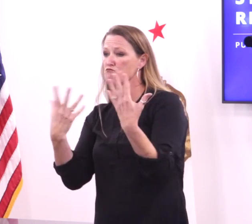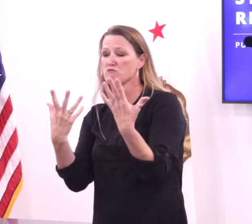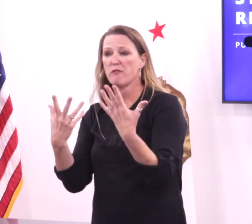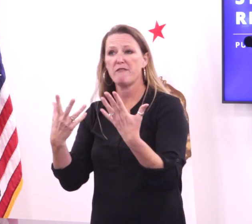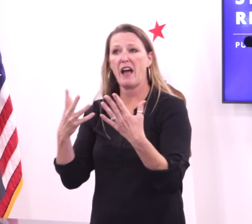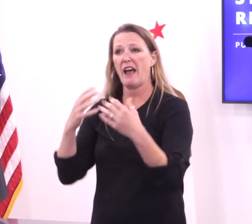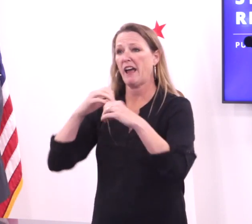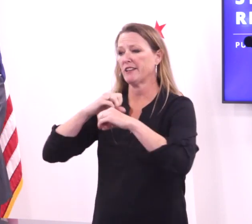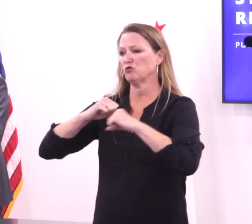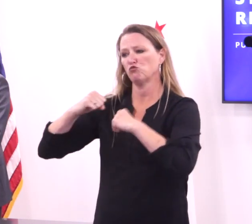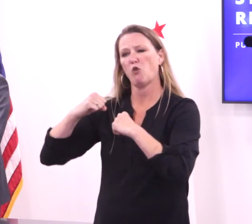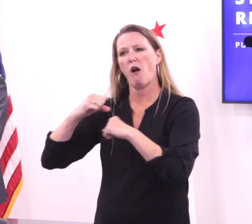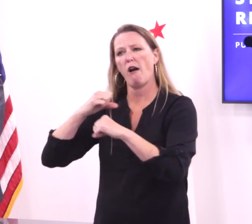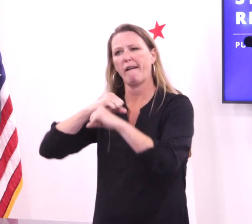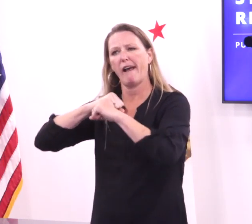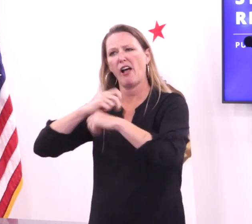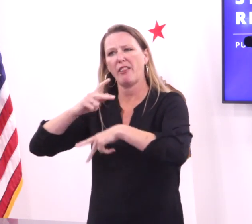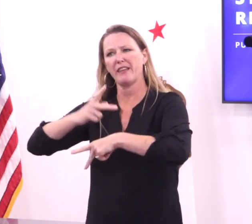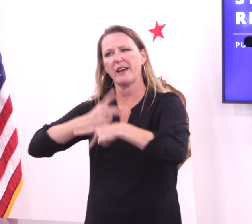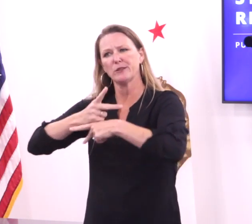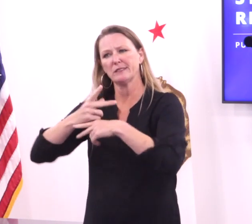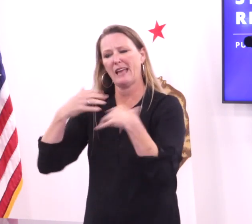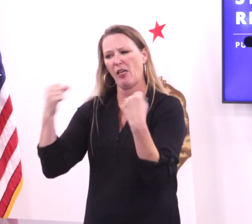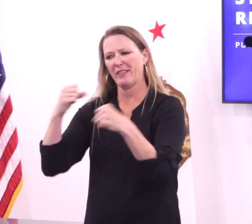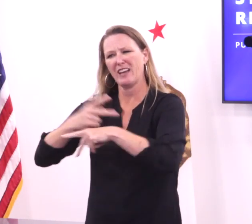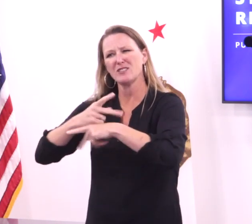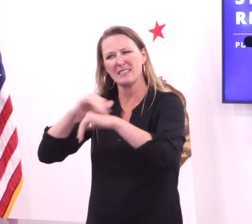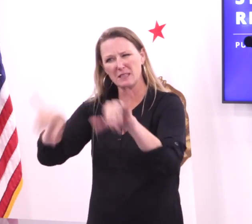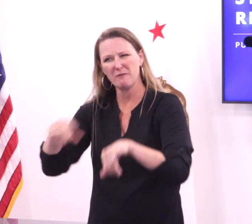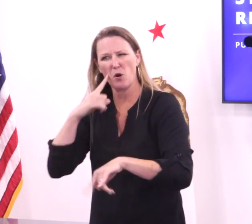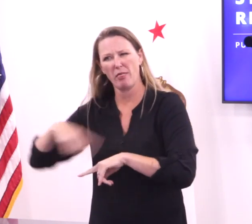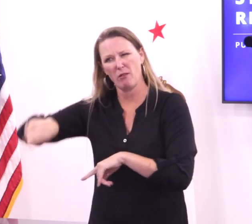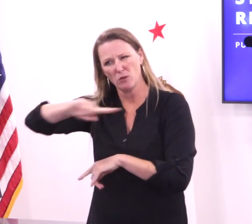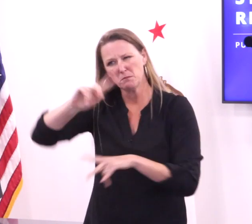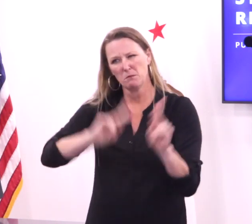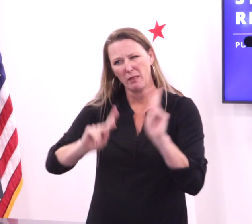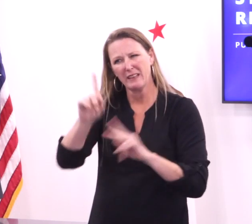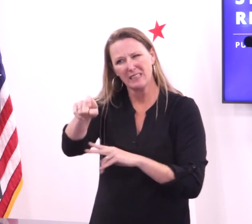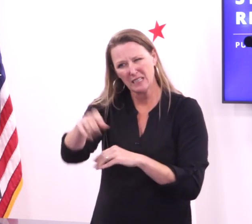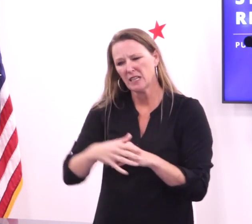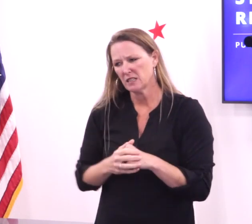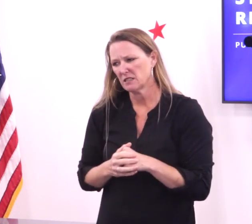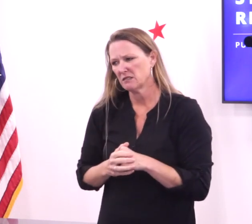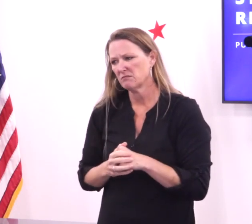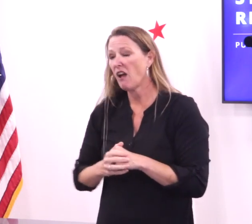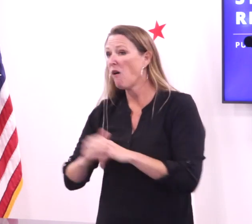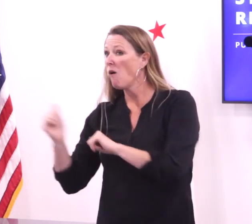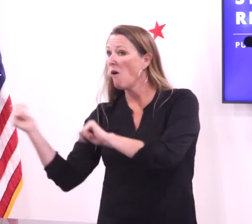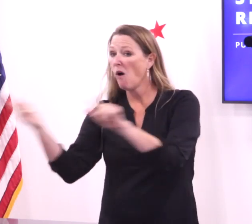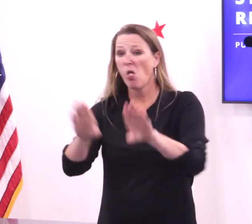Not everything will reopen at the same time, and reopening date will depend on a number of factors,